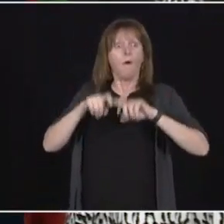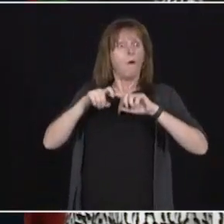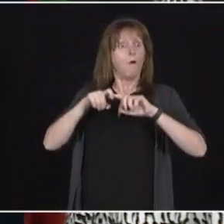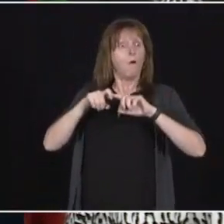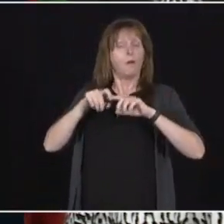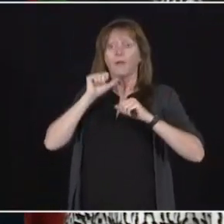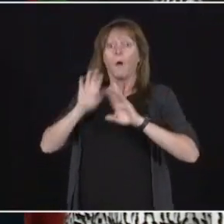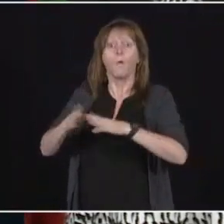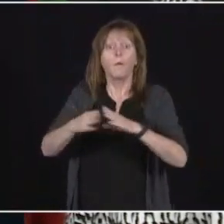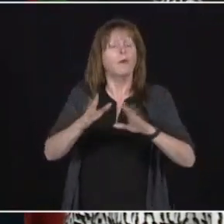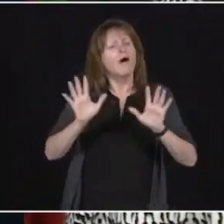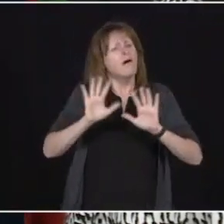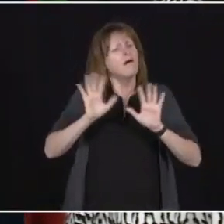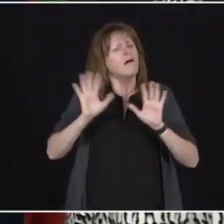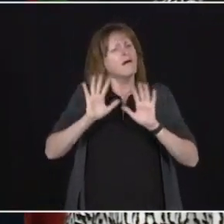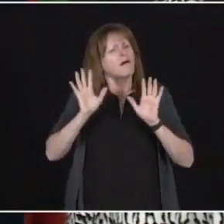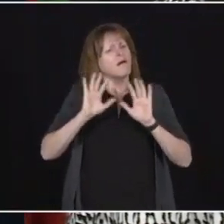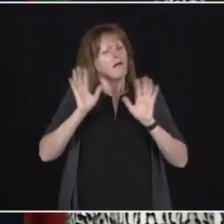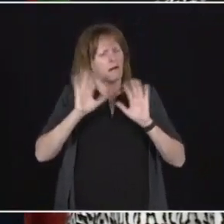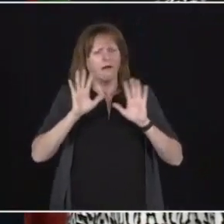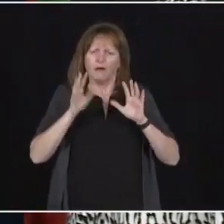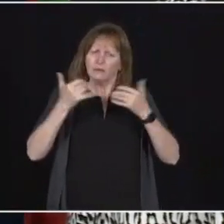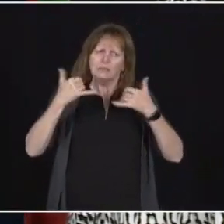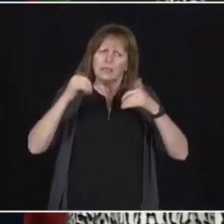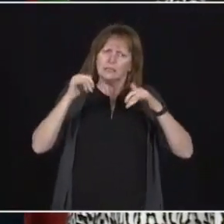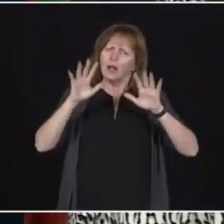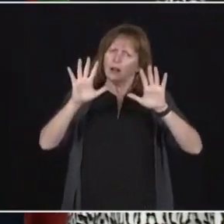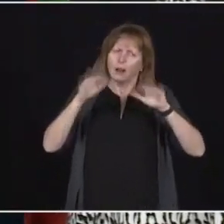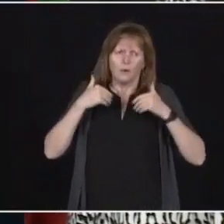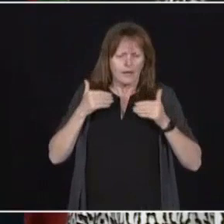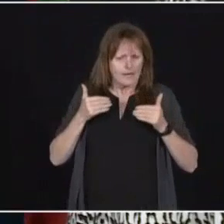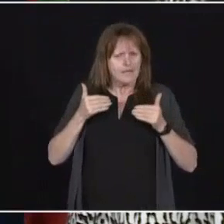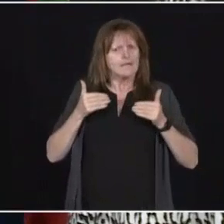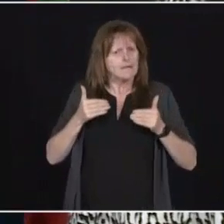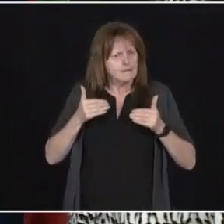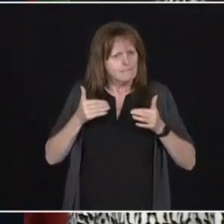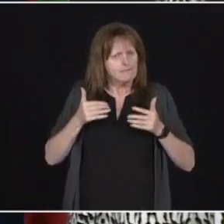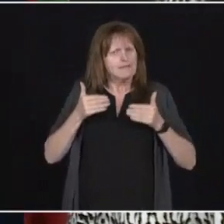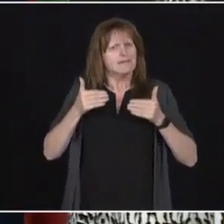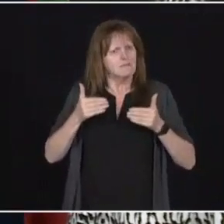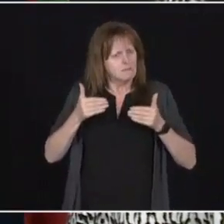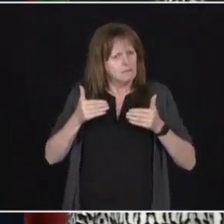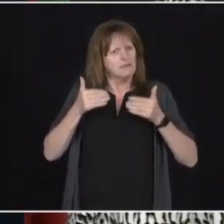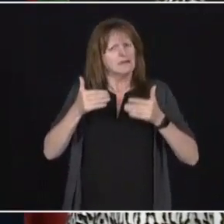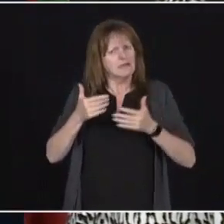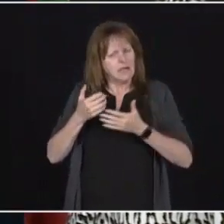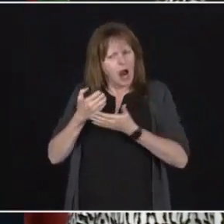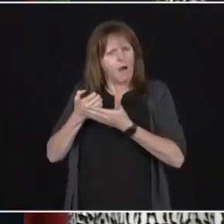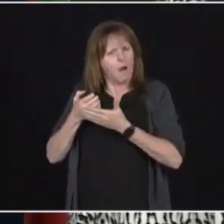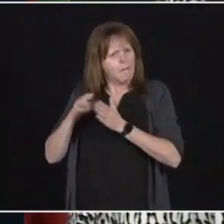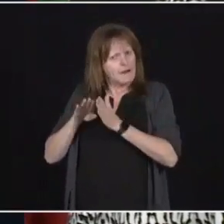We are working around the clock to move ahead with our economic reopening. And as I said last week, our health officials are working